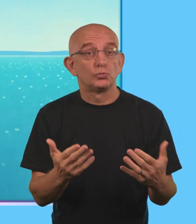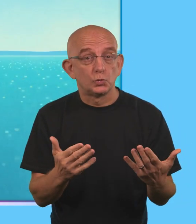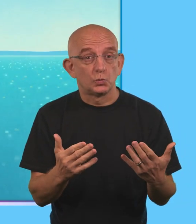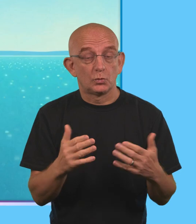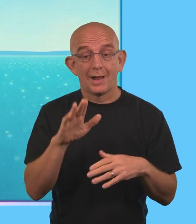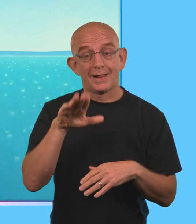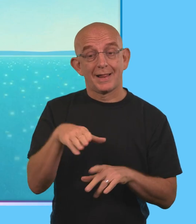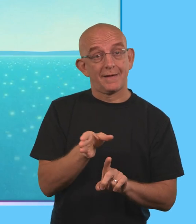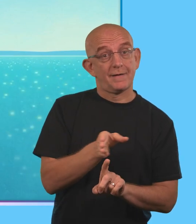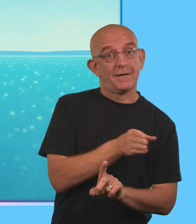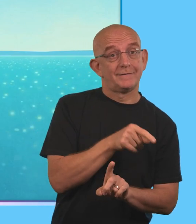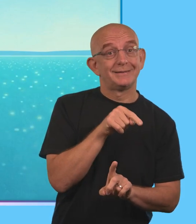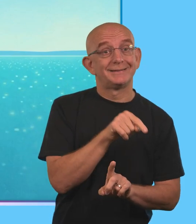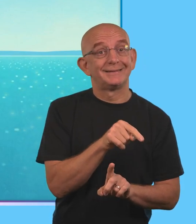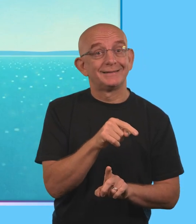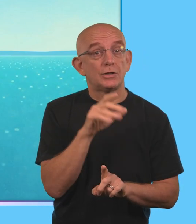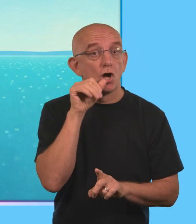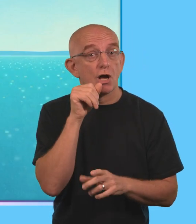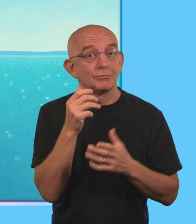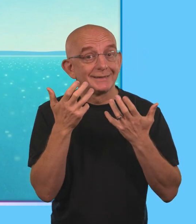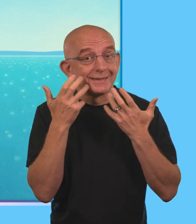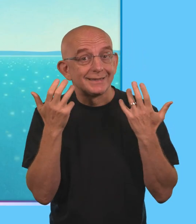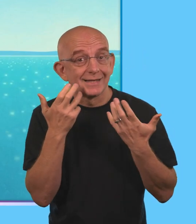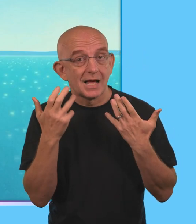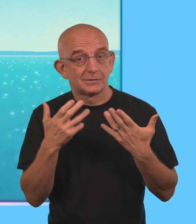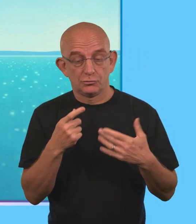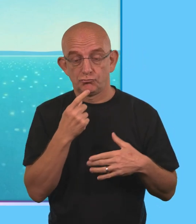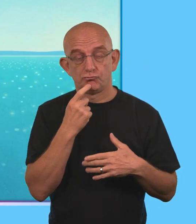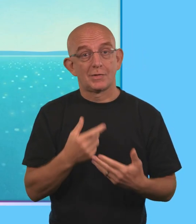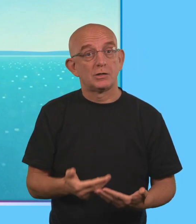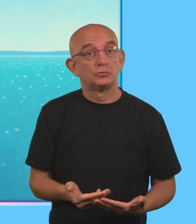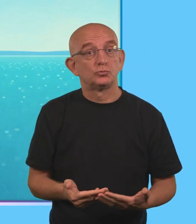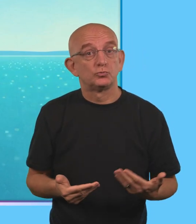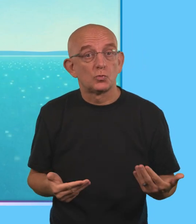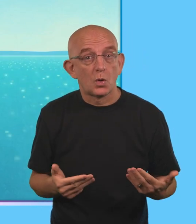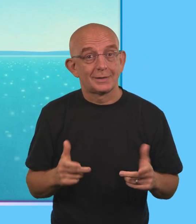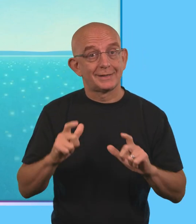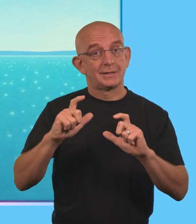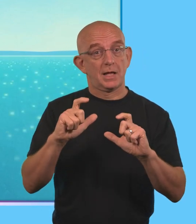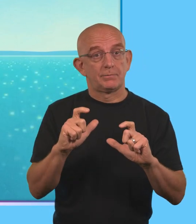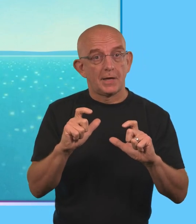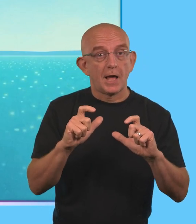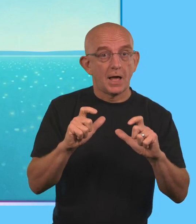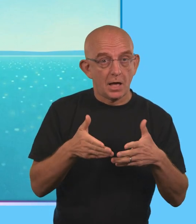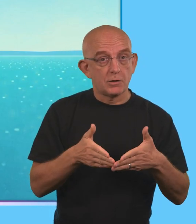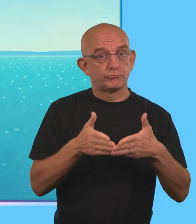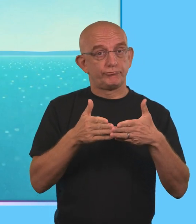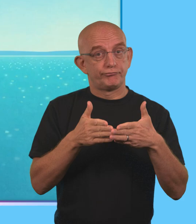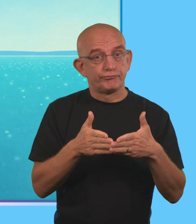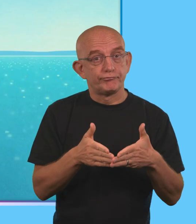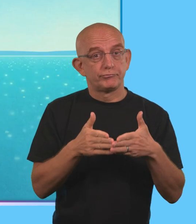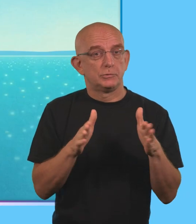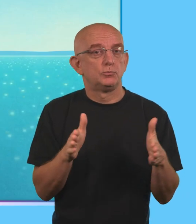In the bottom left corner of the frame an orange cat wearing red shorts and holding a camera stands on the deck of a small boat.